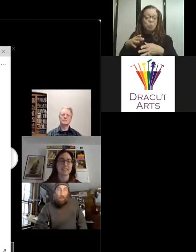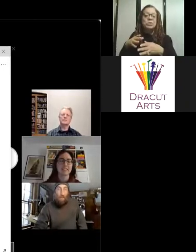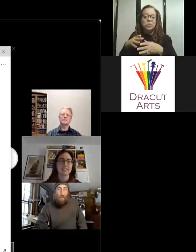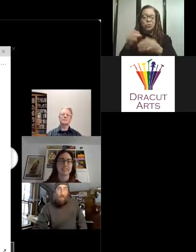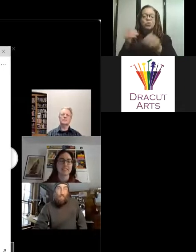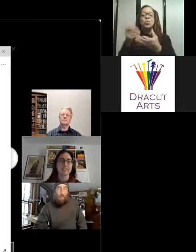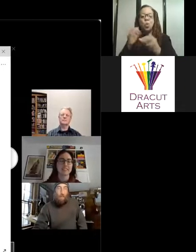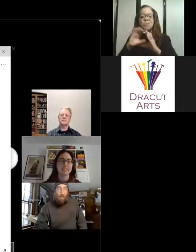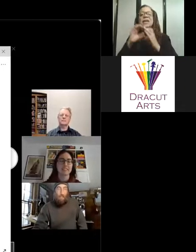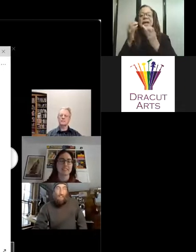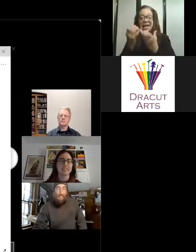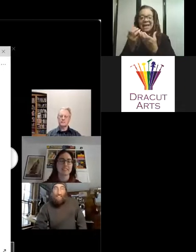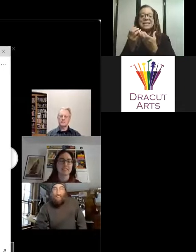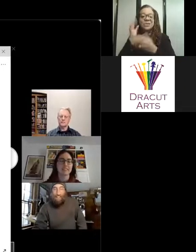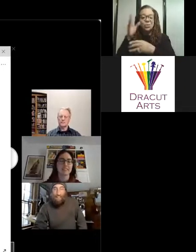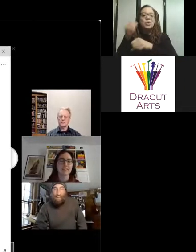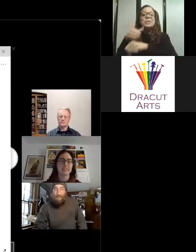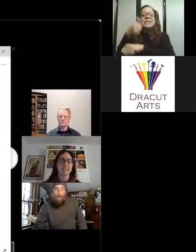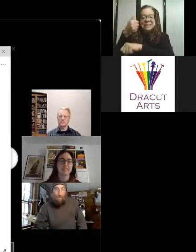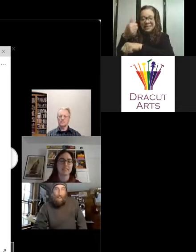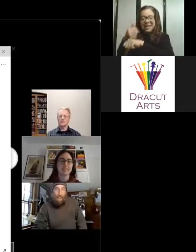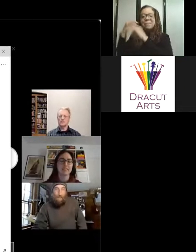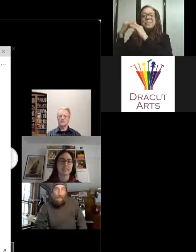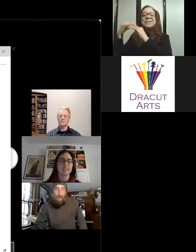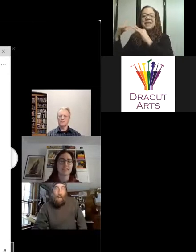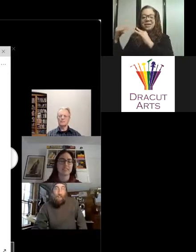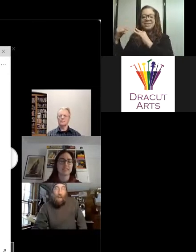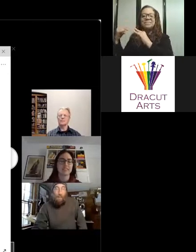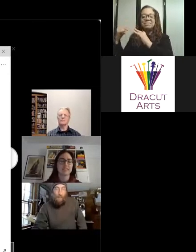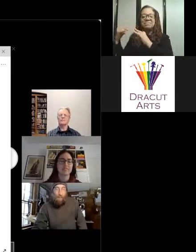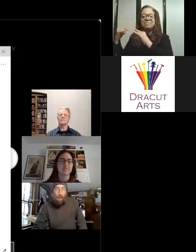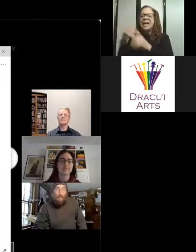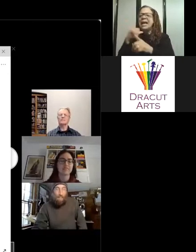going to be the ones to put up the tent. Um, and I'm, I'm not sure how they erected